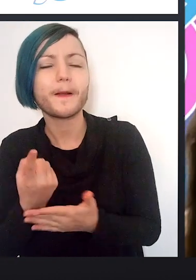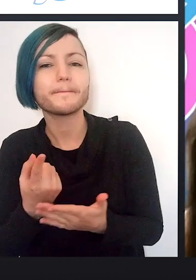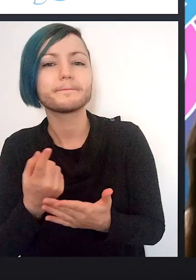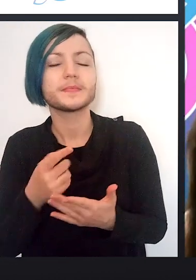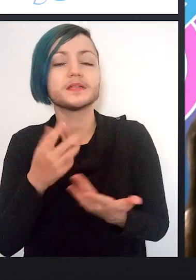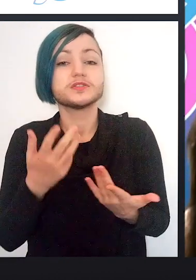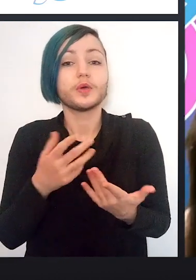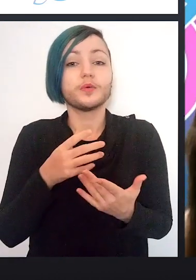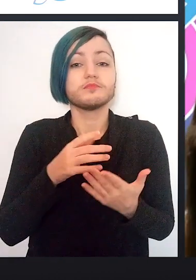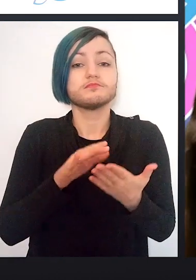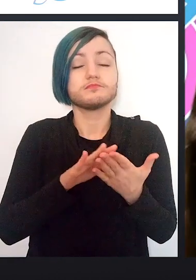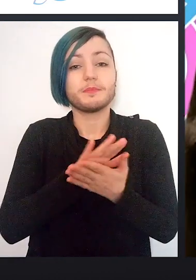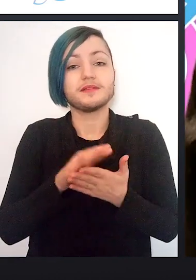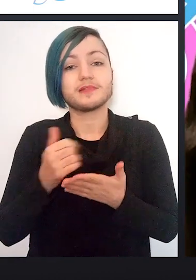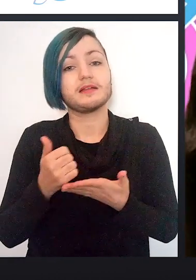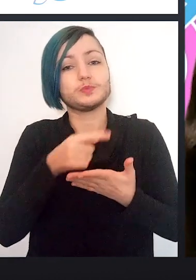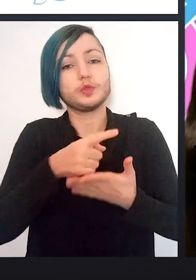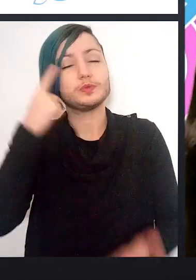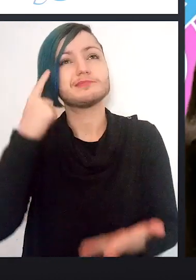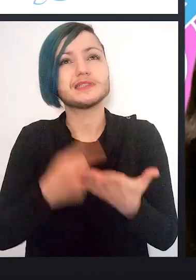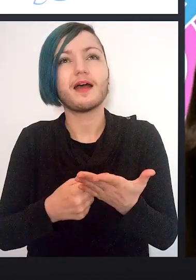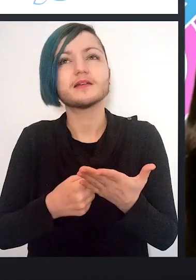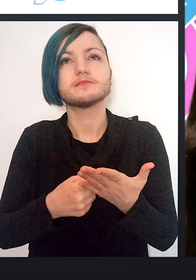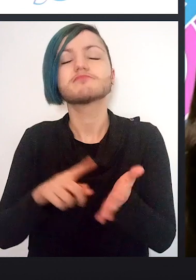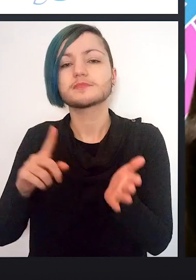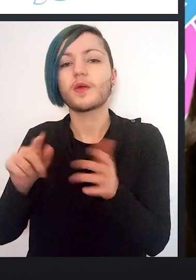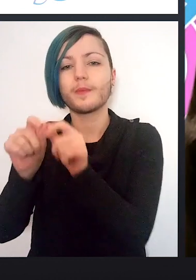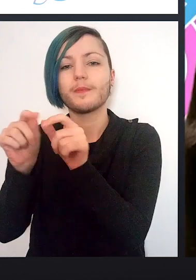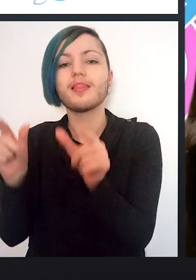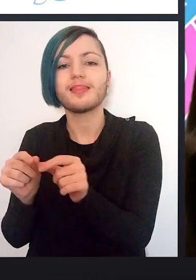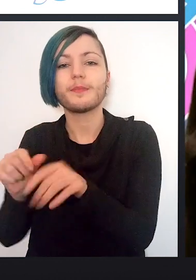for the labiaplasty procedure as opposed to the vaginoplasty procedure.